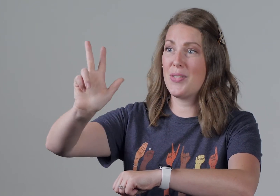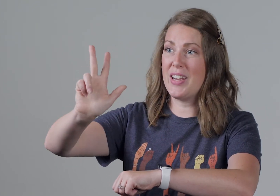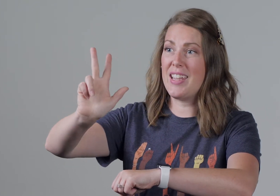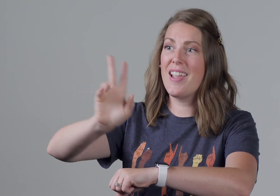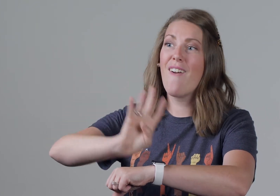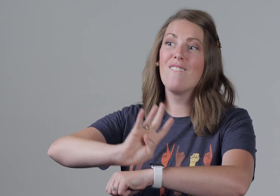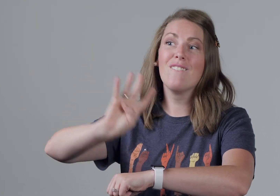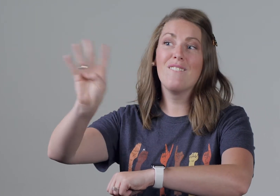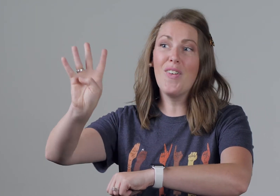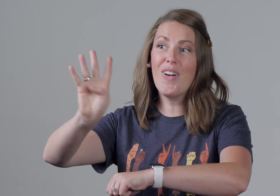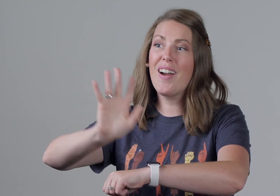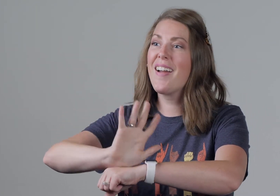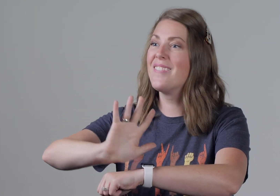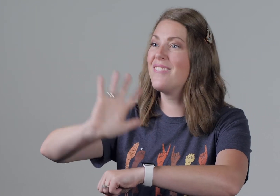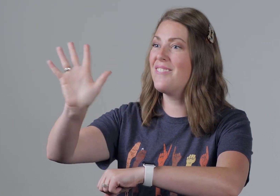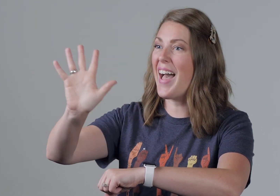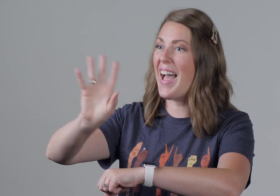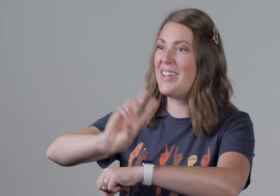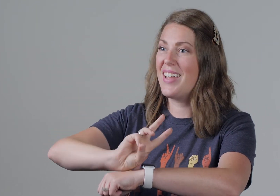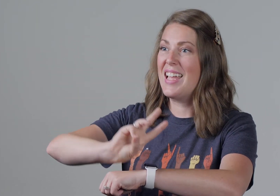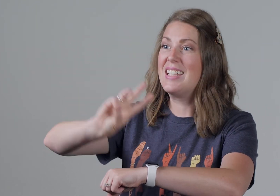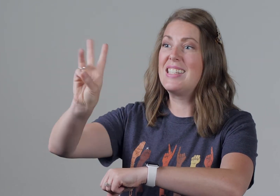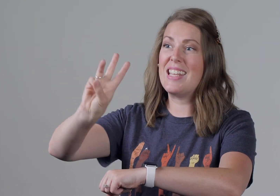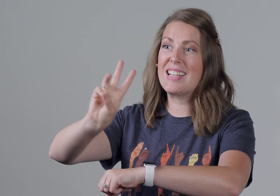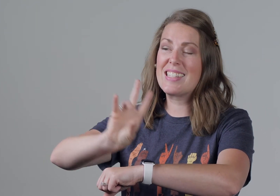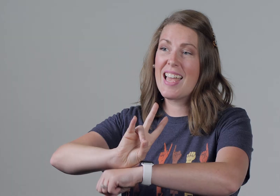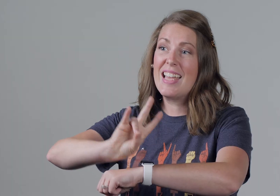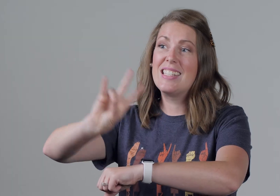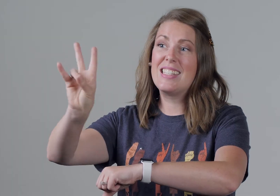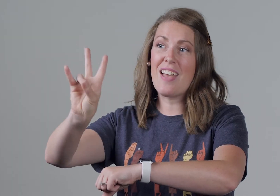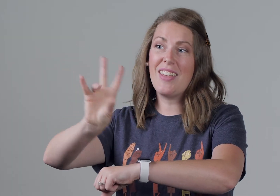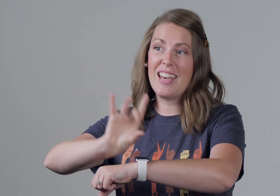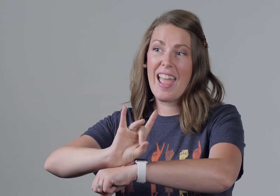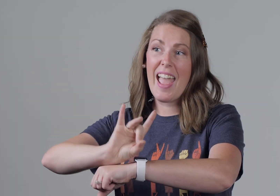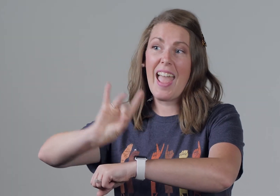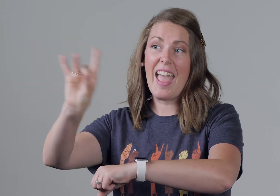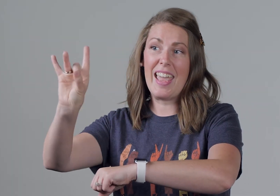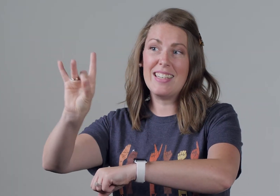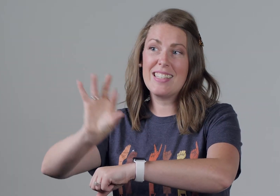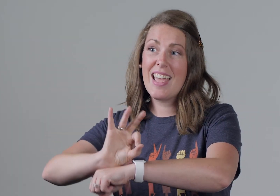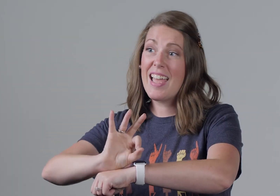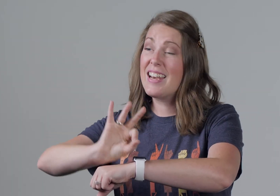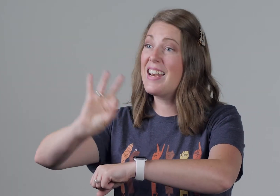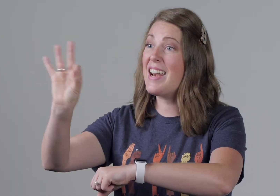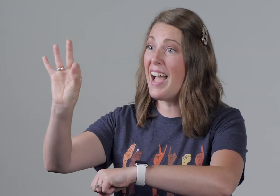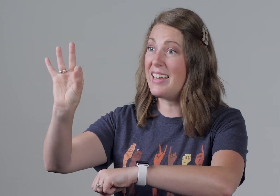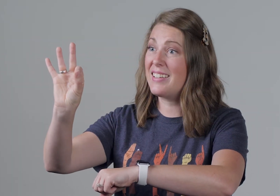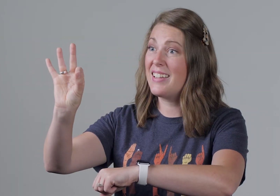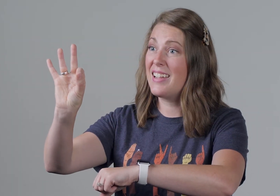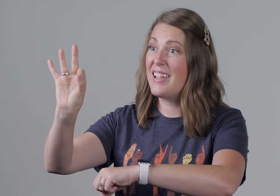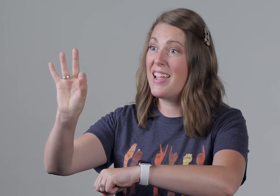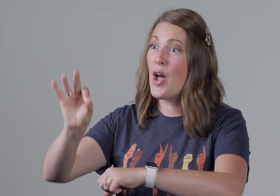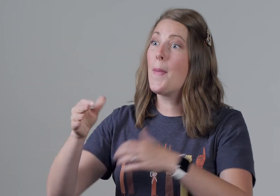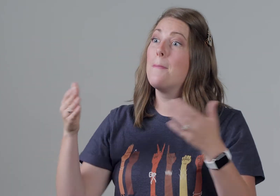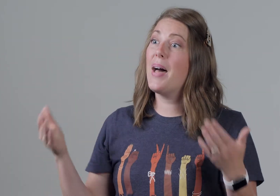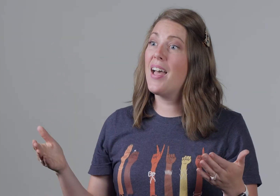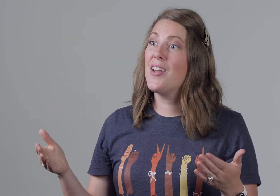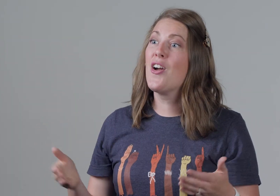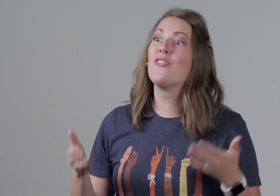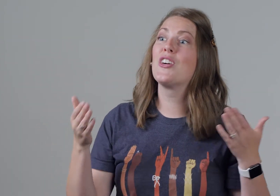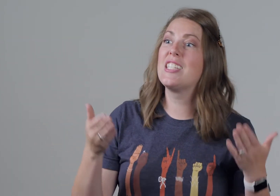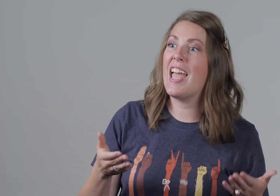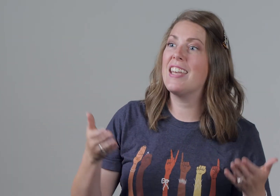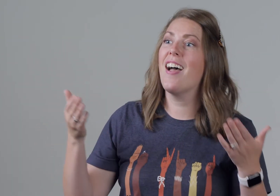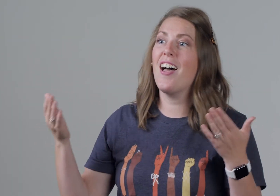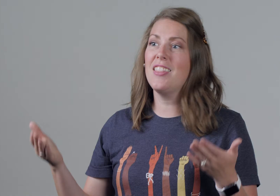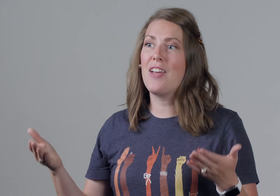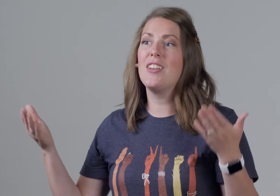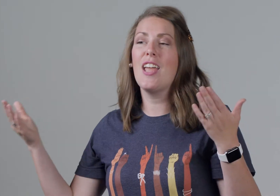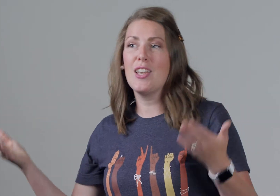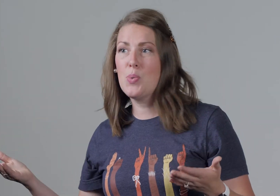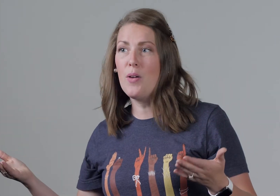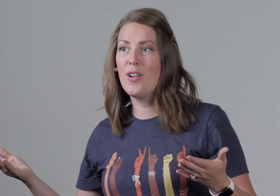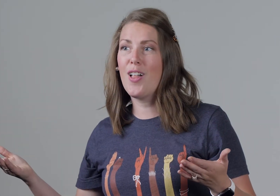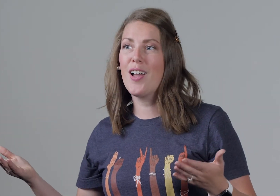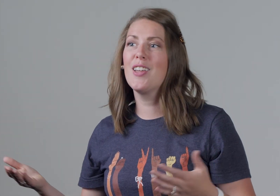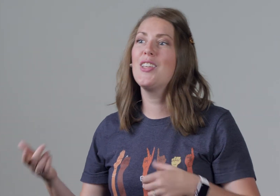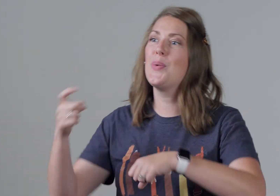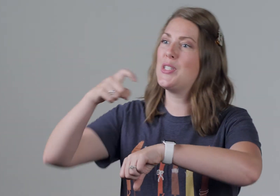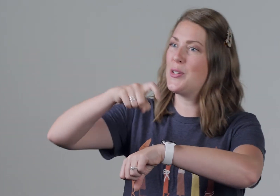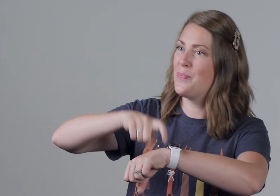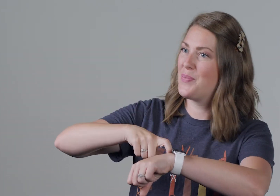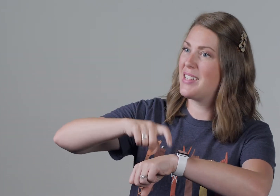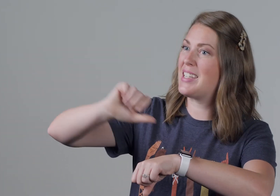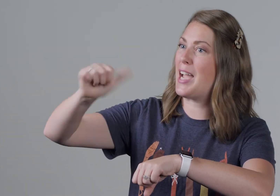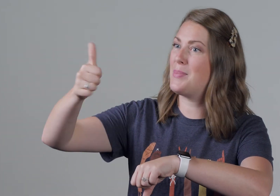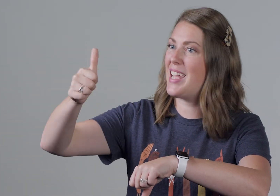three, four, five, six, seven, eight, nine, but for ten, eleven, and twelve o'clock, you would do time ten,